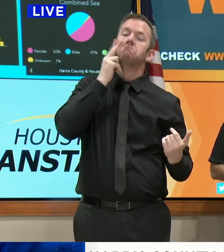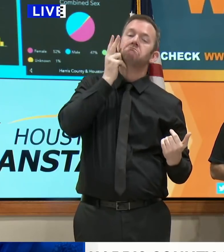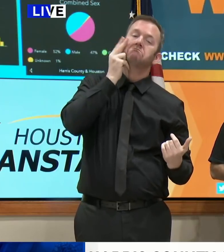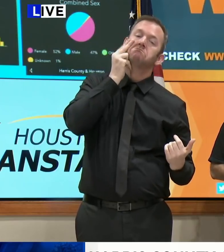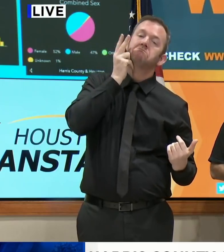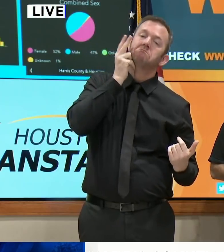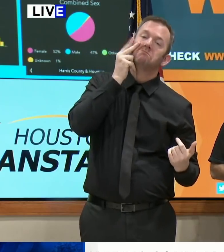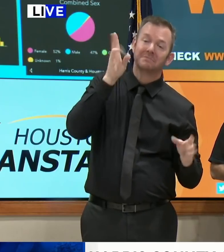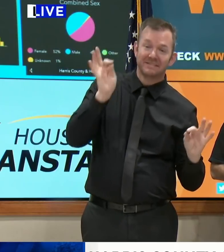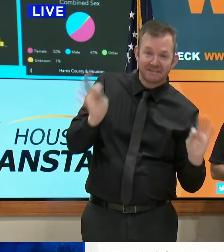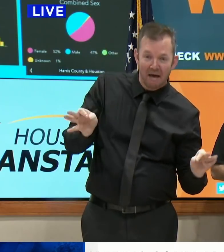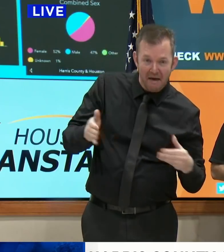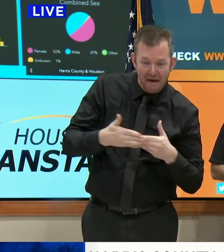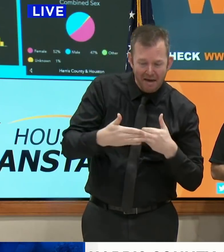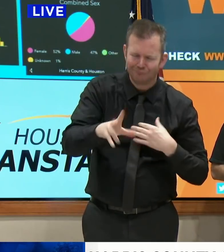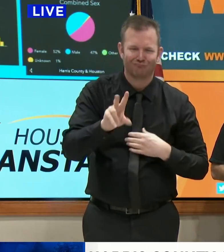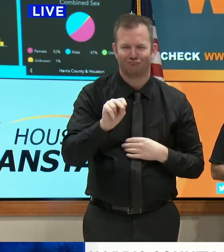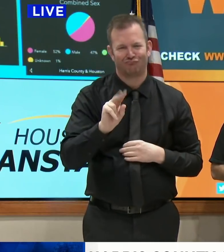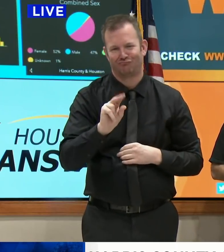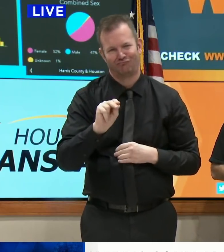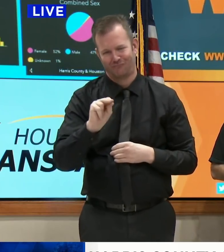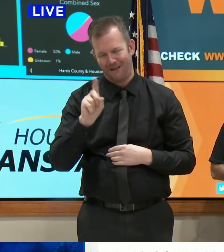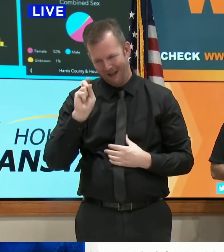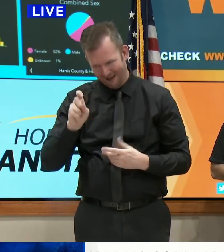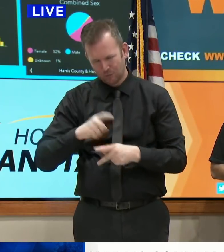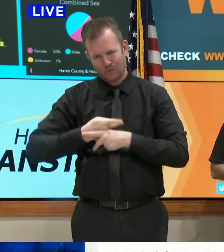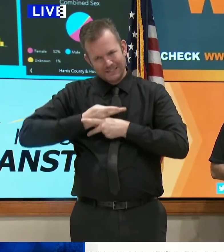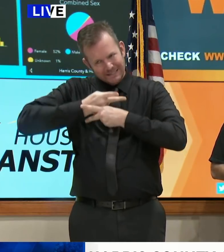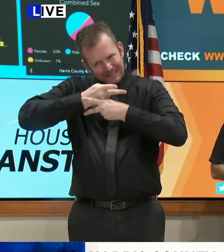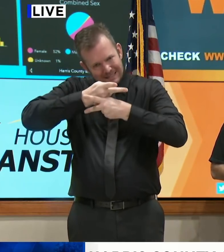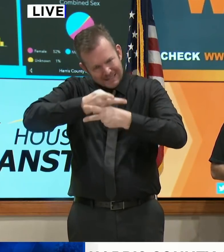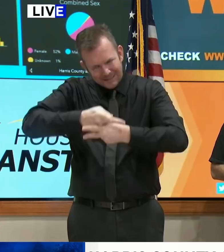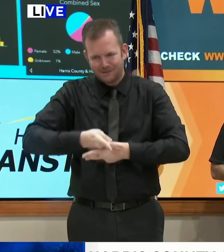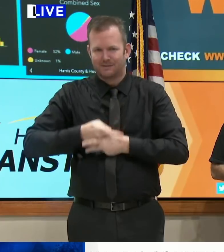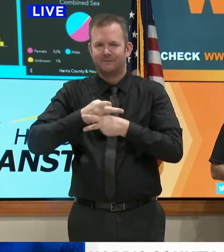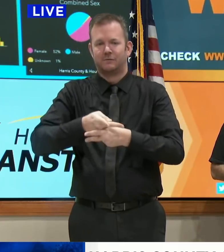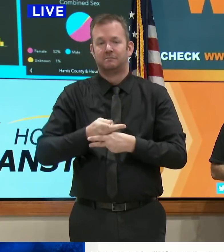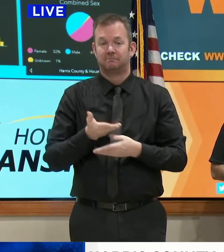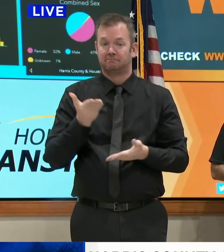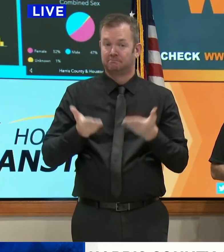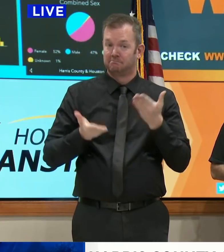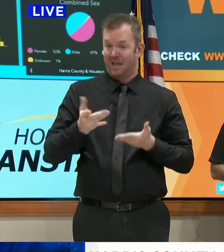know just trying to be smart about the fact look if you’re about the fact look if you’re not testing you can’t just say not testing you can’t just say I’m going to wait for something I’m going to wait for something too crop up that’s probably not